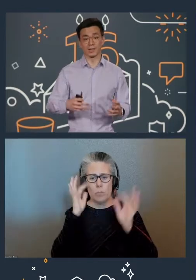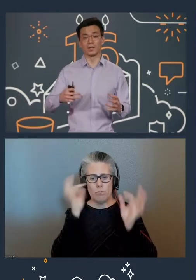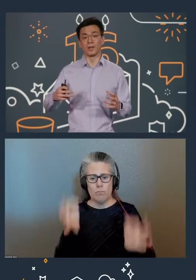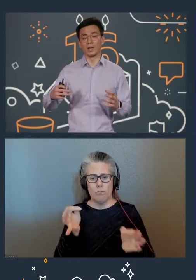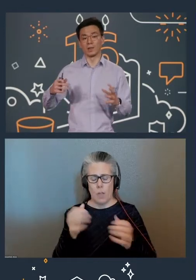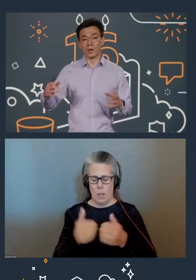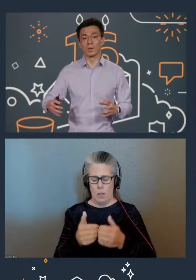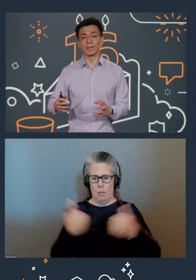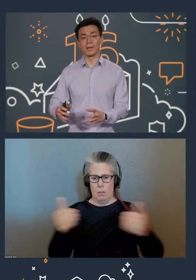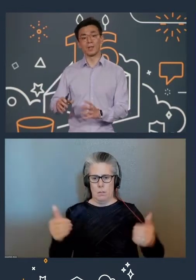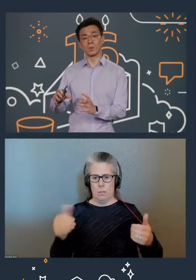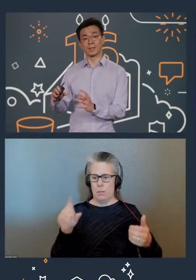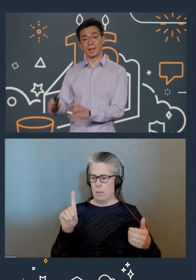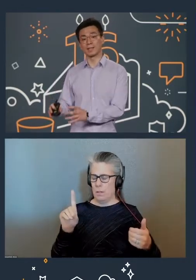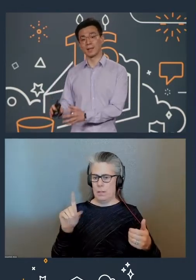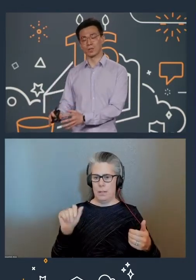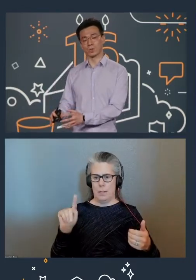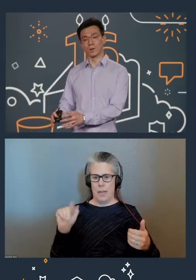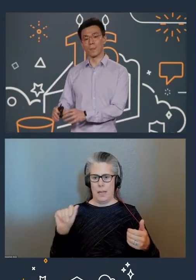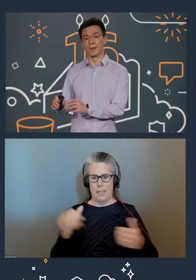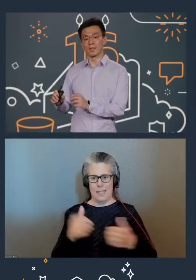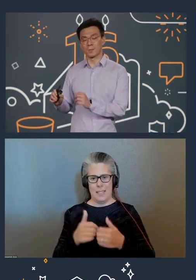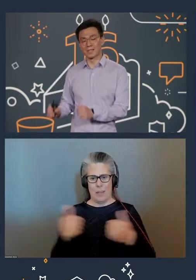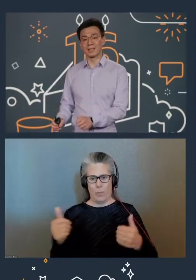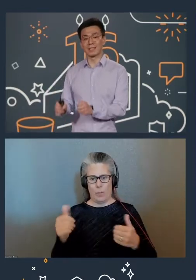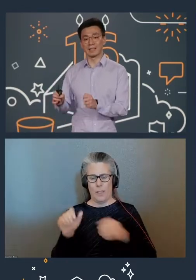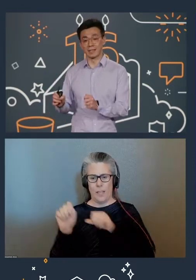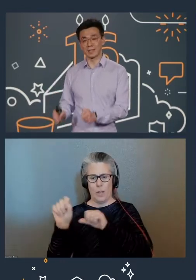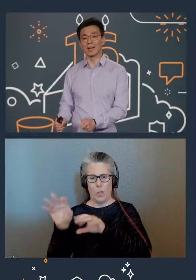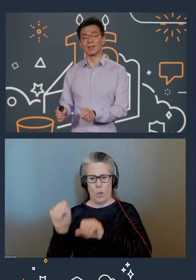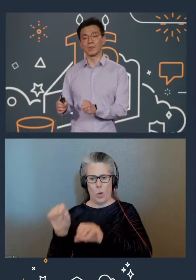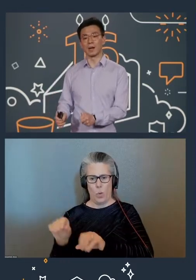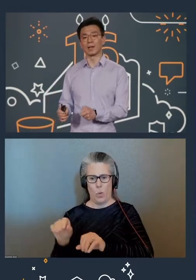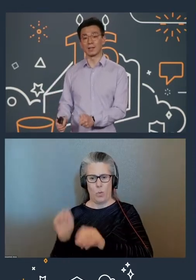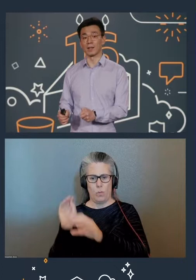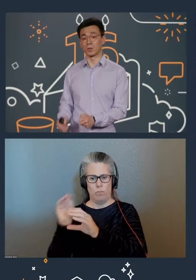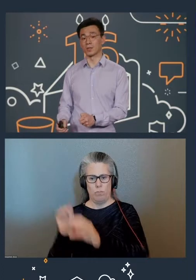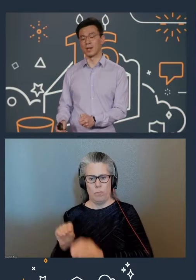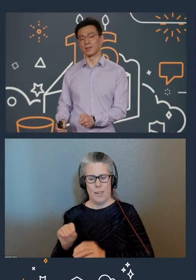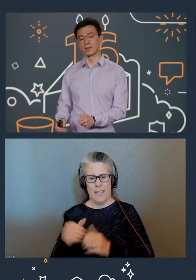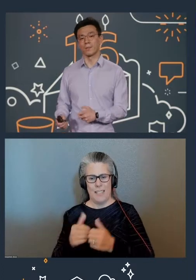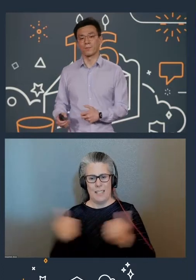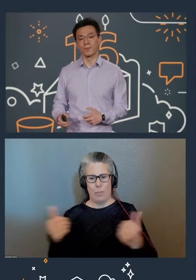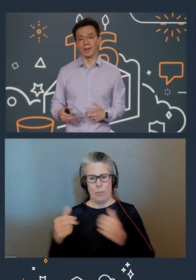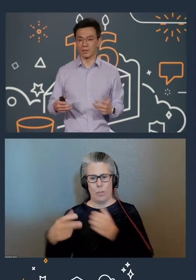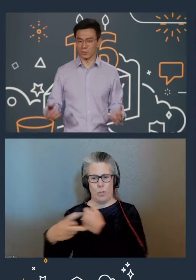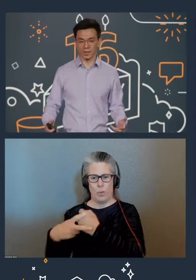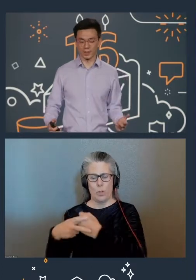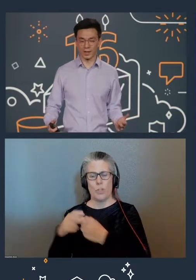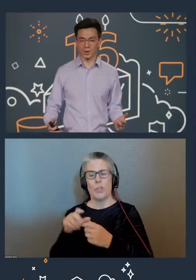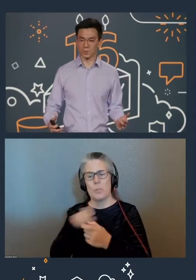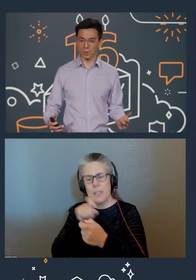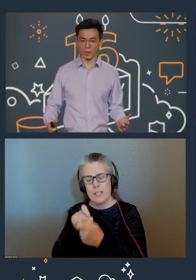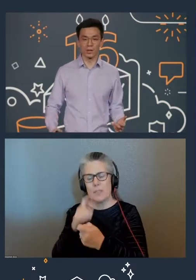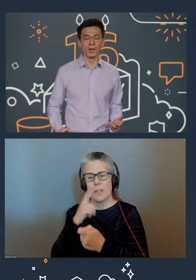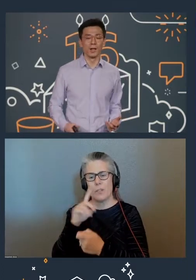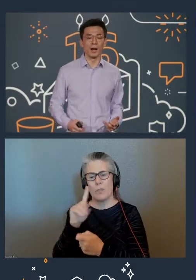and load the data into a second data store, specifically designed for analytic use cases? And this is where ETL is born.